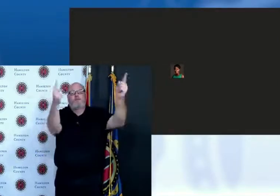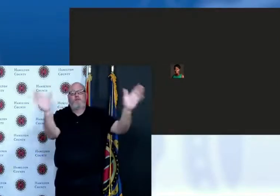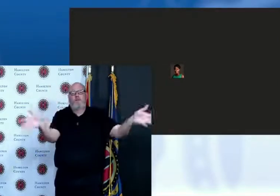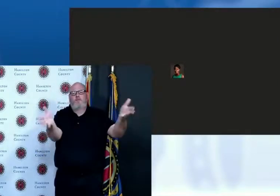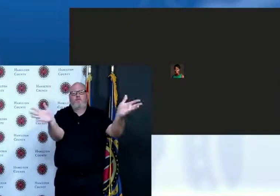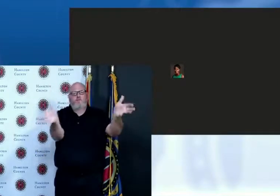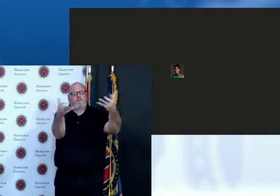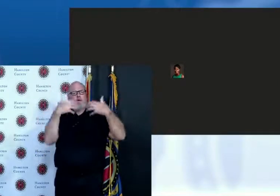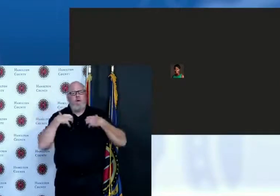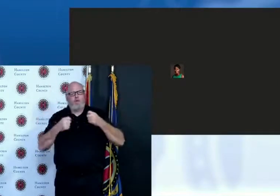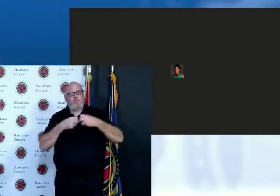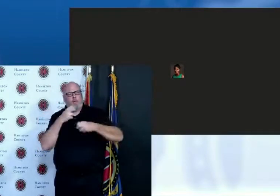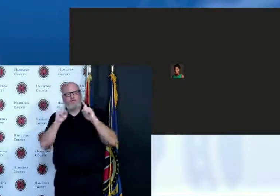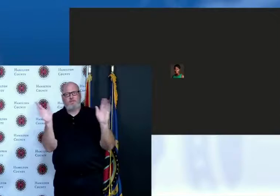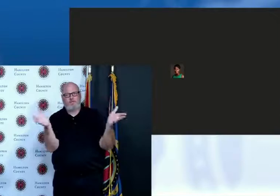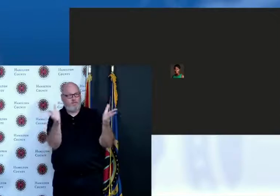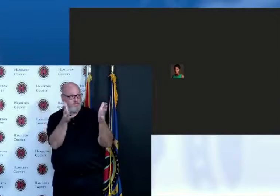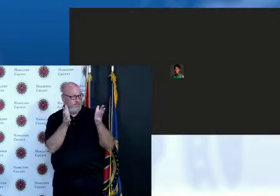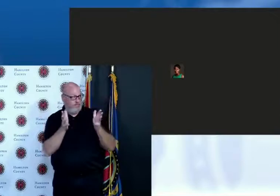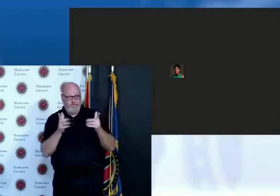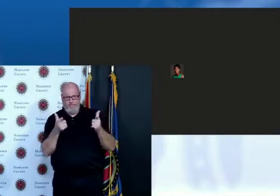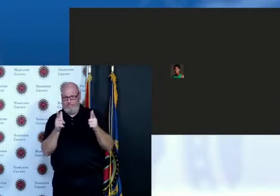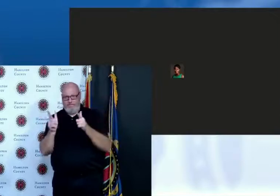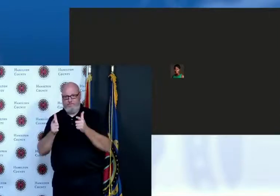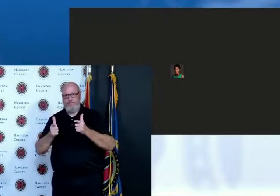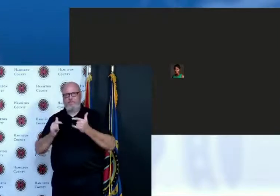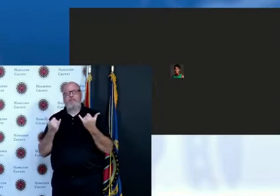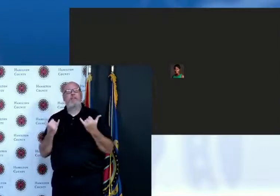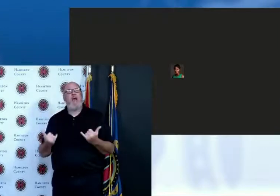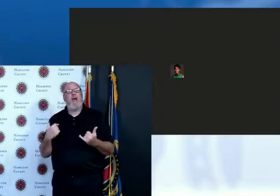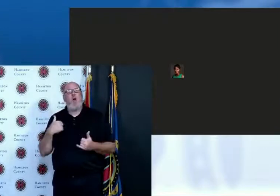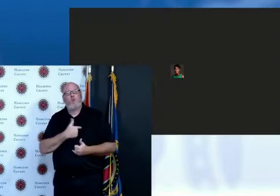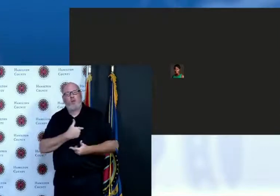that chance where folks can get vaccinated and they're not taking doses away from anyone else